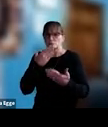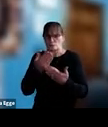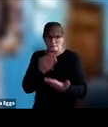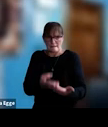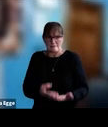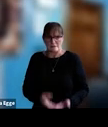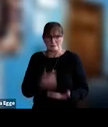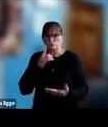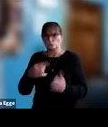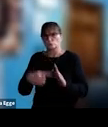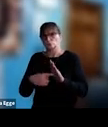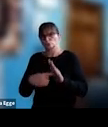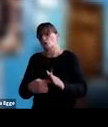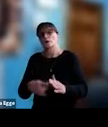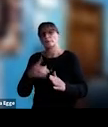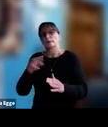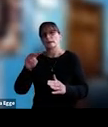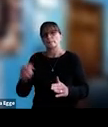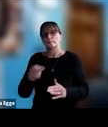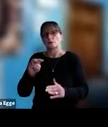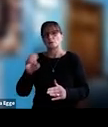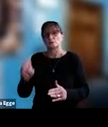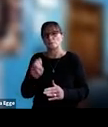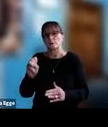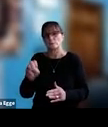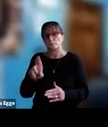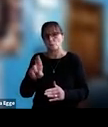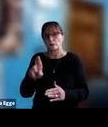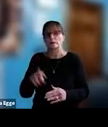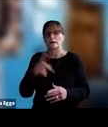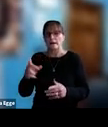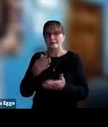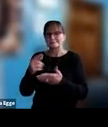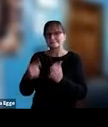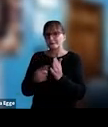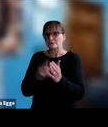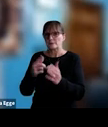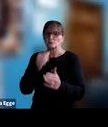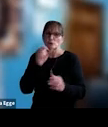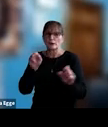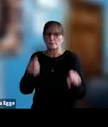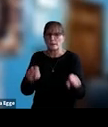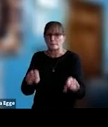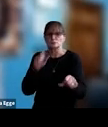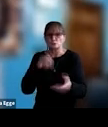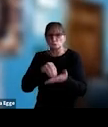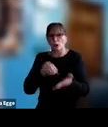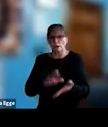in the medical summary report. In some instances you won't be able to document a period